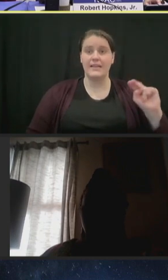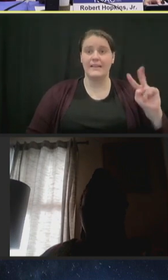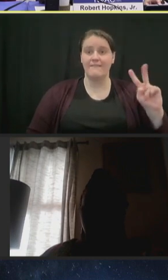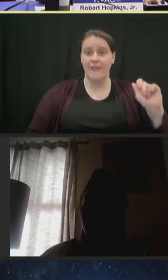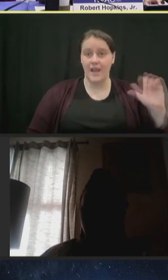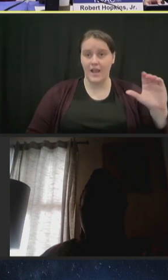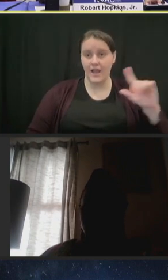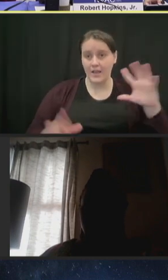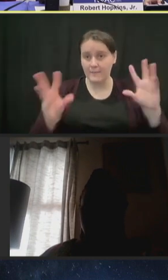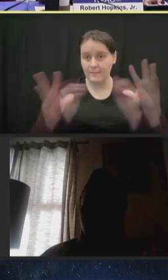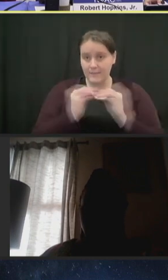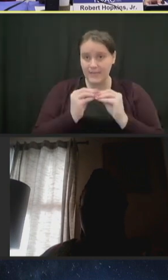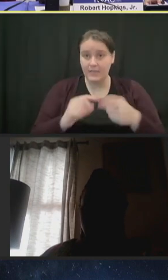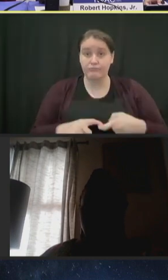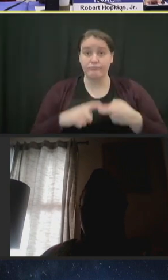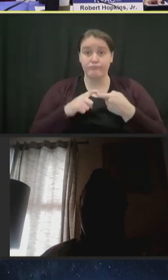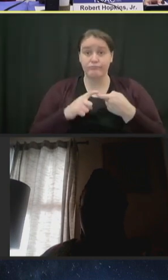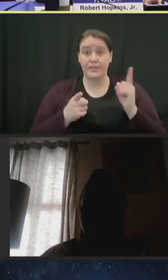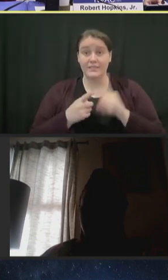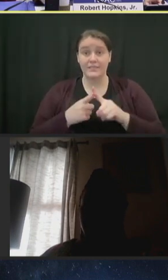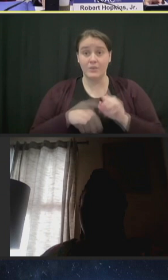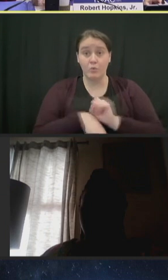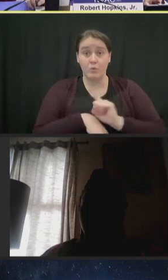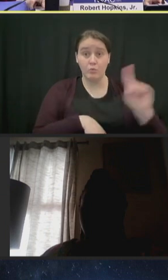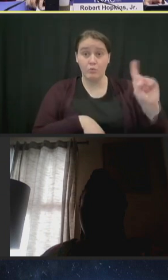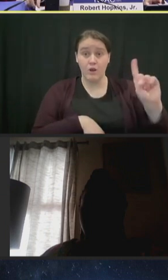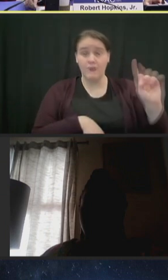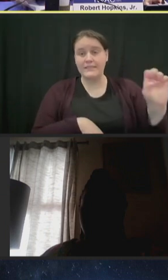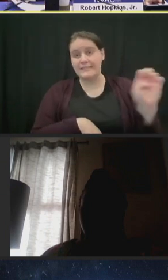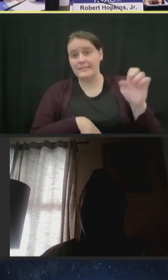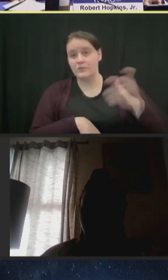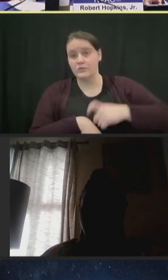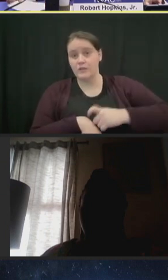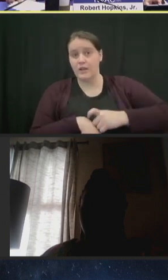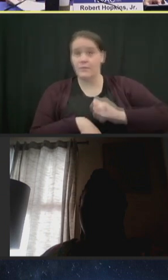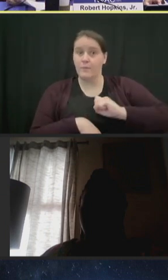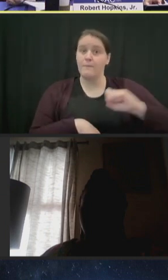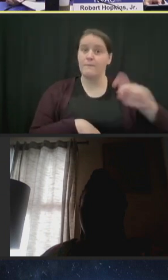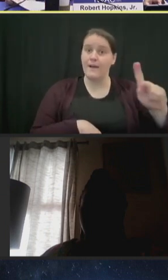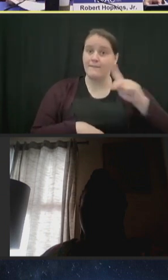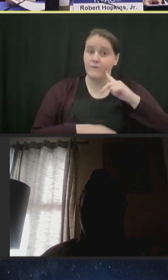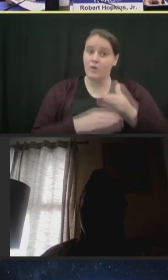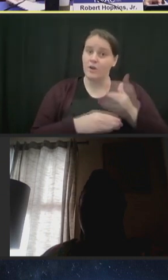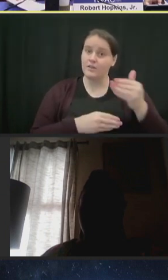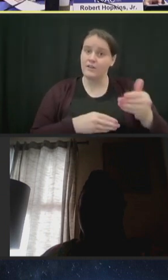until 1:00 p.m. Eastern time. We will come back for our next session, which will be Immunization,